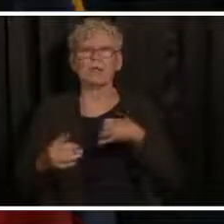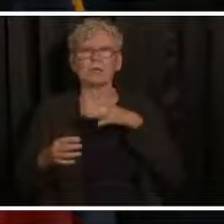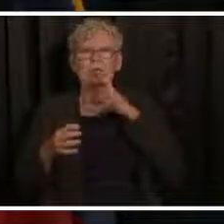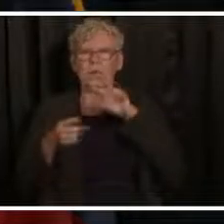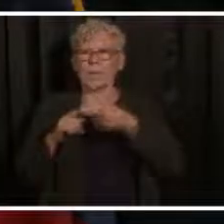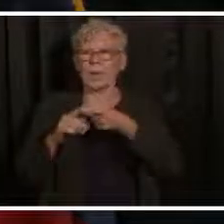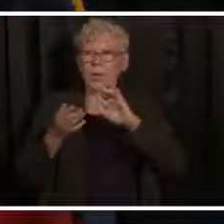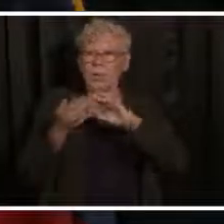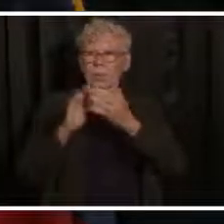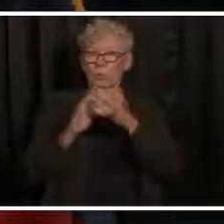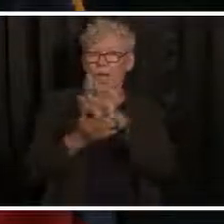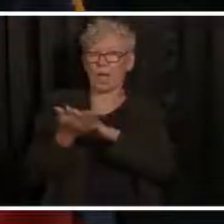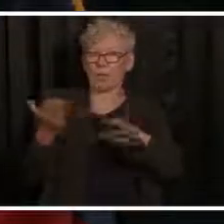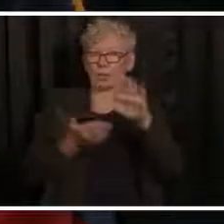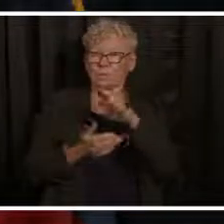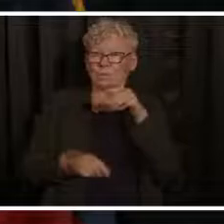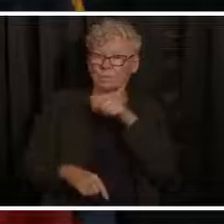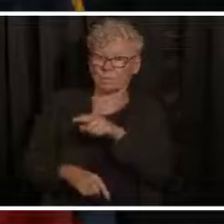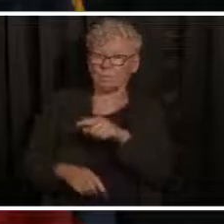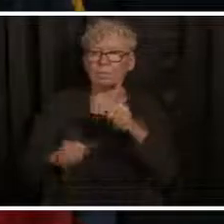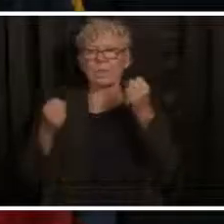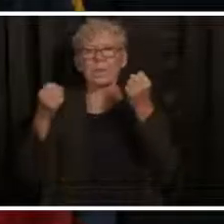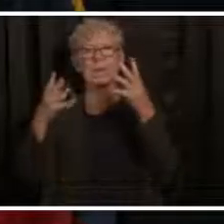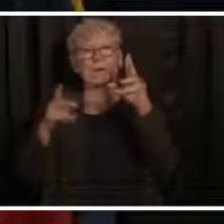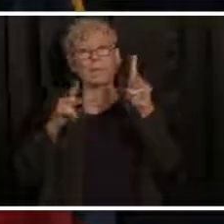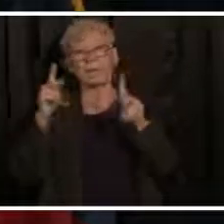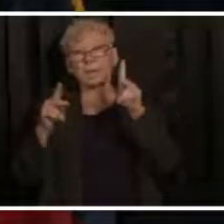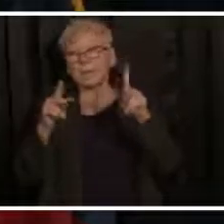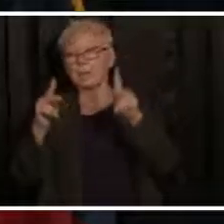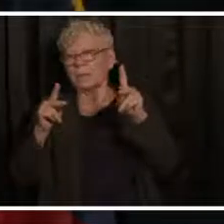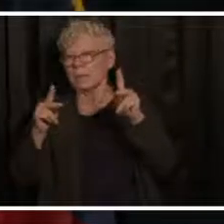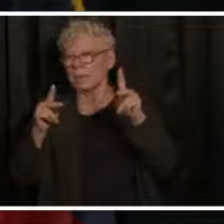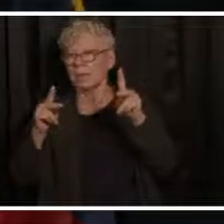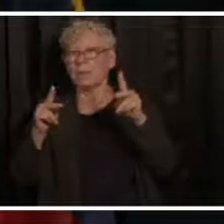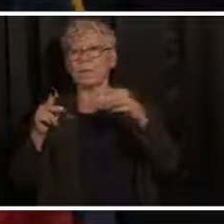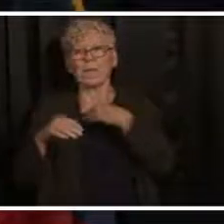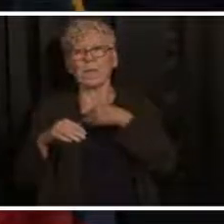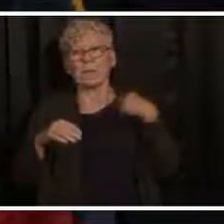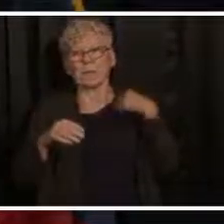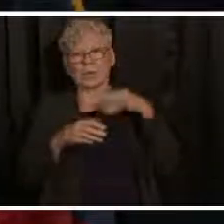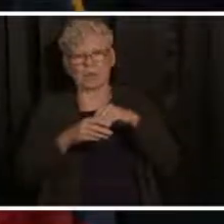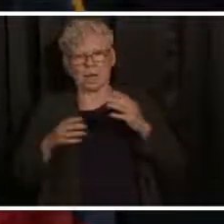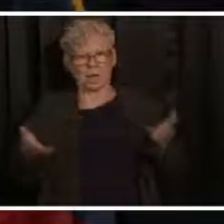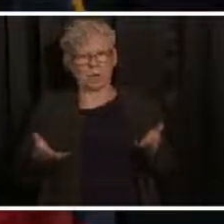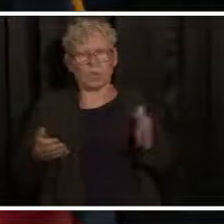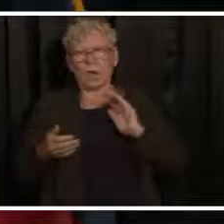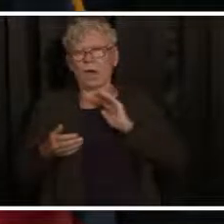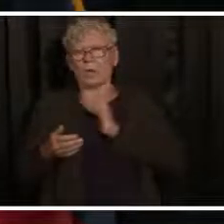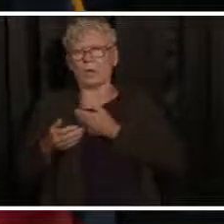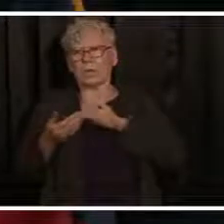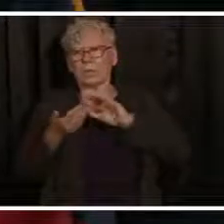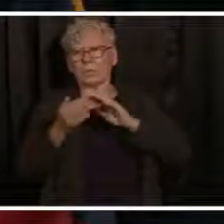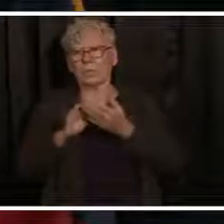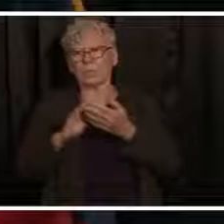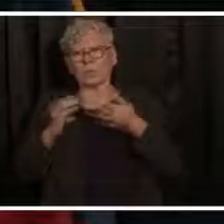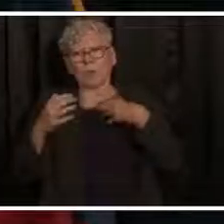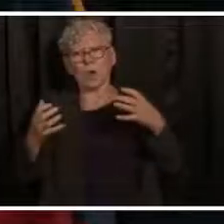students. Uh they're very much members of our immunities. We want not just our campuses to be safer but really everywhere.